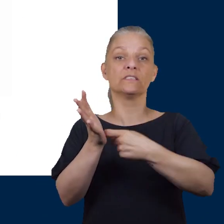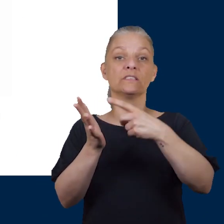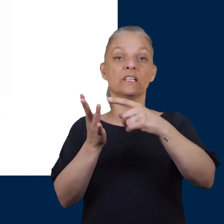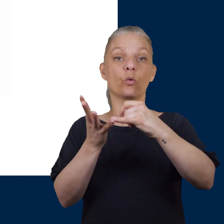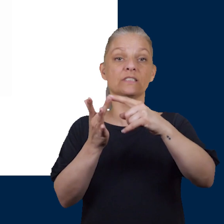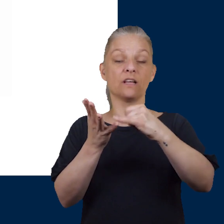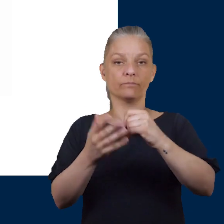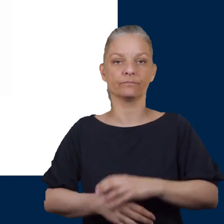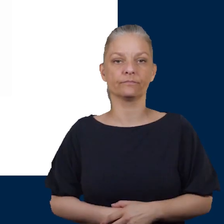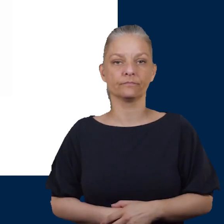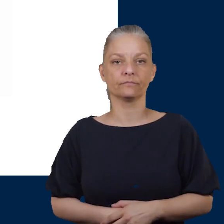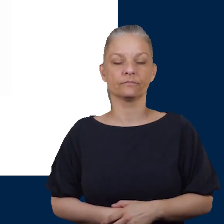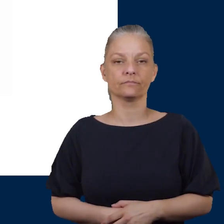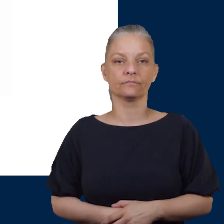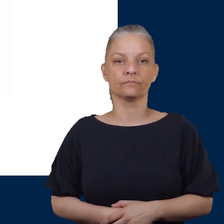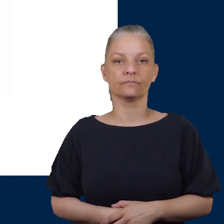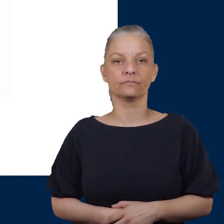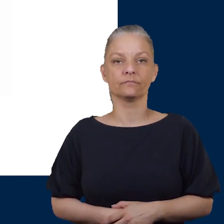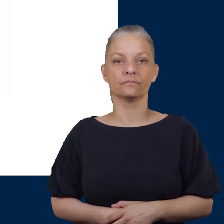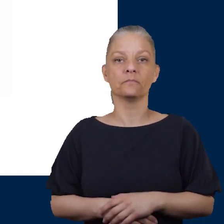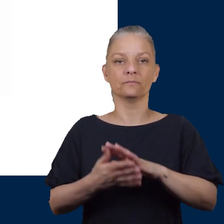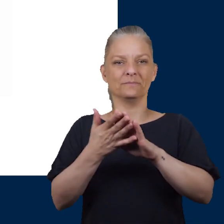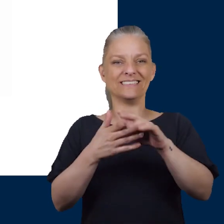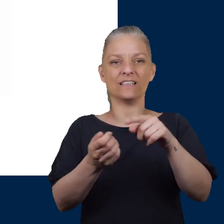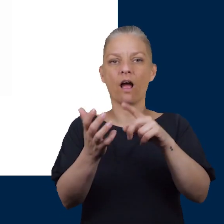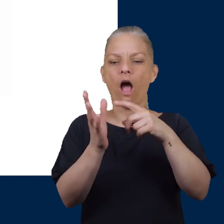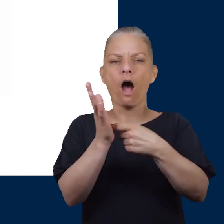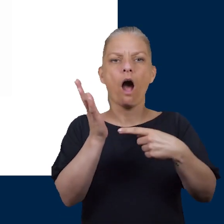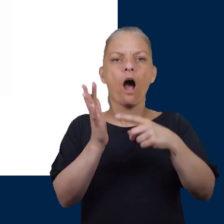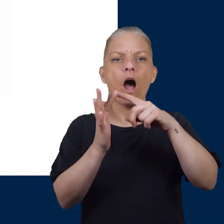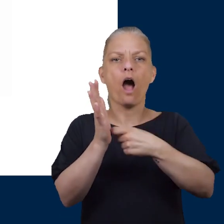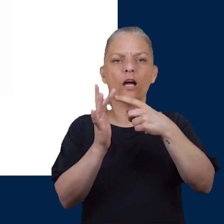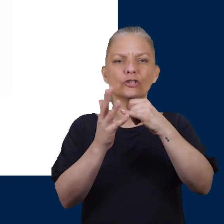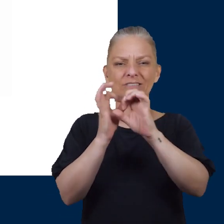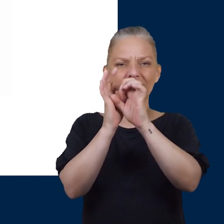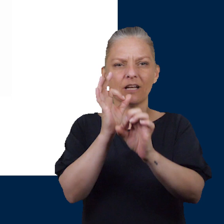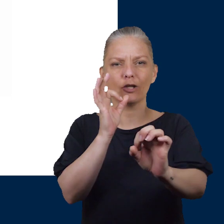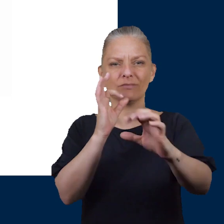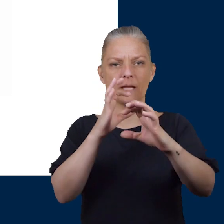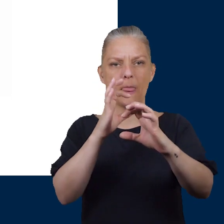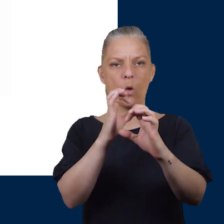which is the narrowing of the arteries you saw this in the videos. Aging causes this to happen